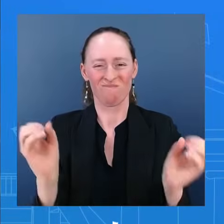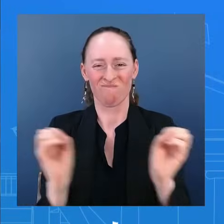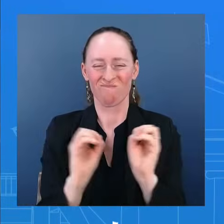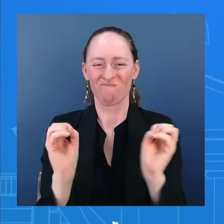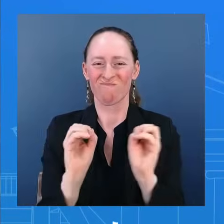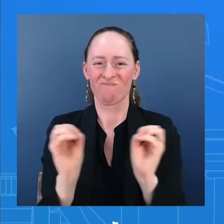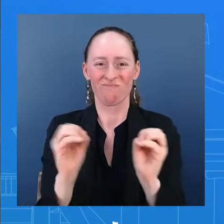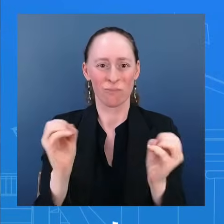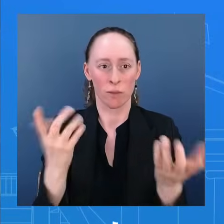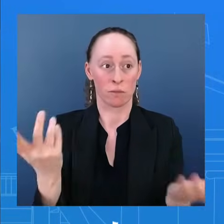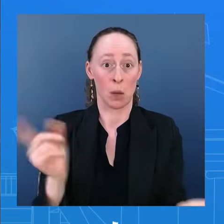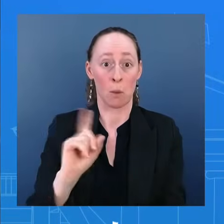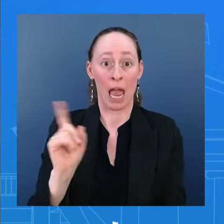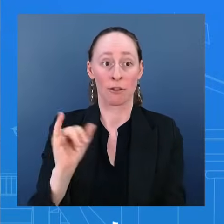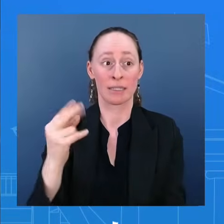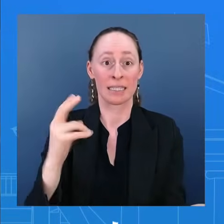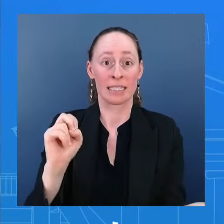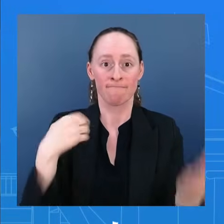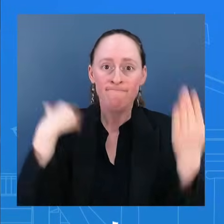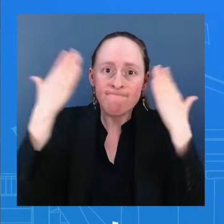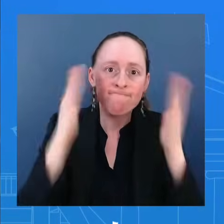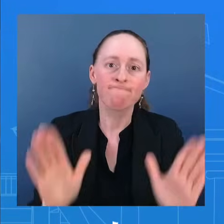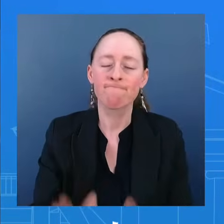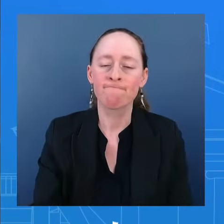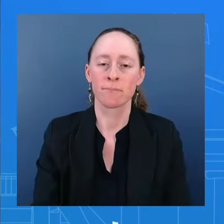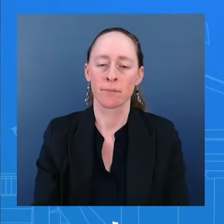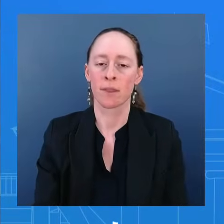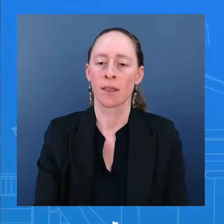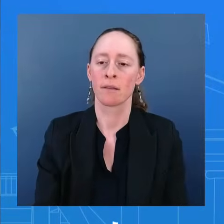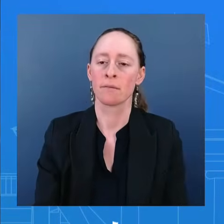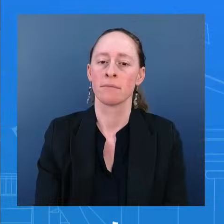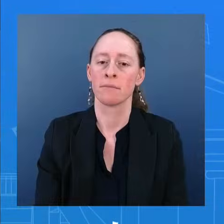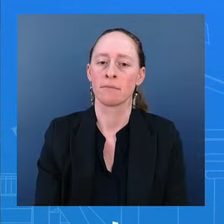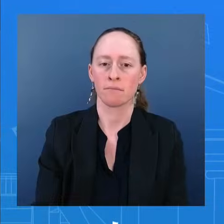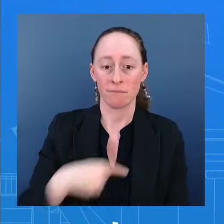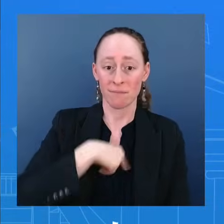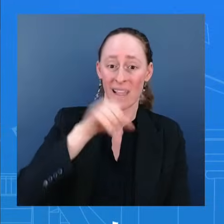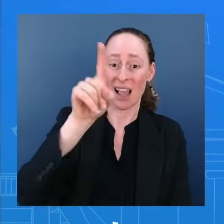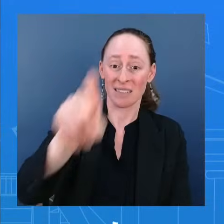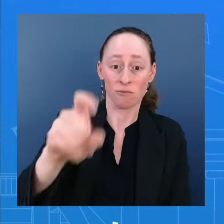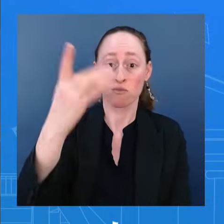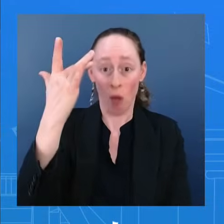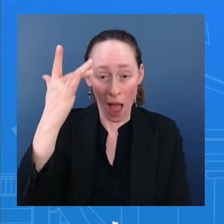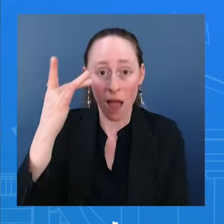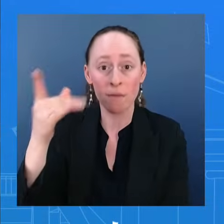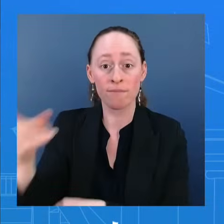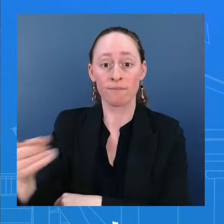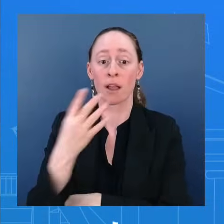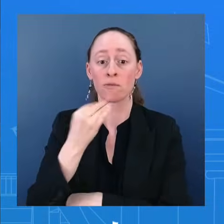because the Israelis bombed that facility over the weekend. And so, I'm wondering if there are any conversations with the Israelis about,